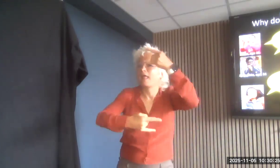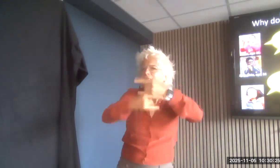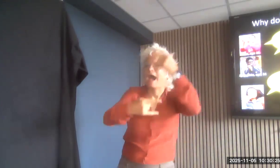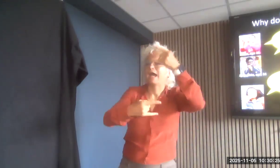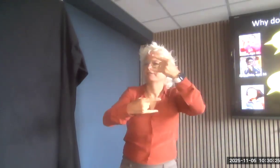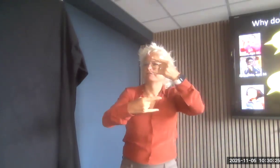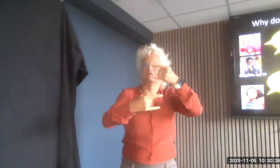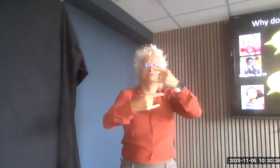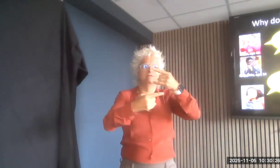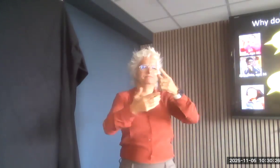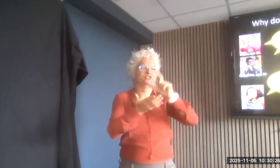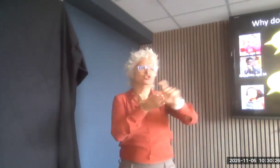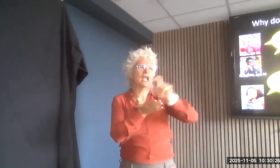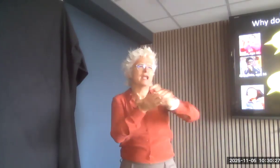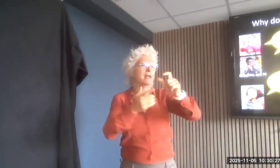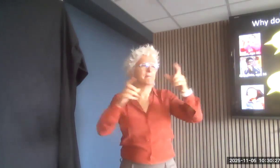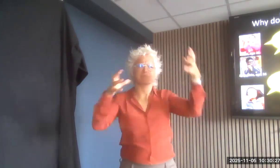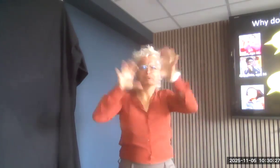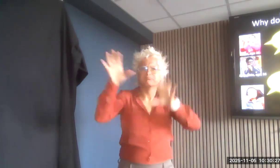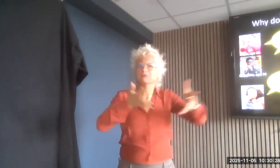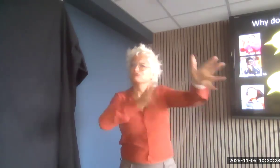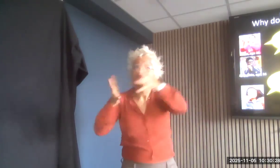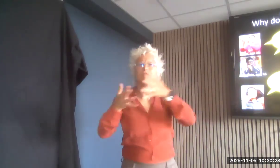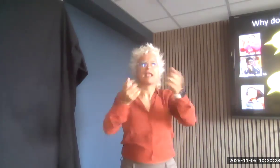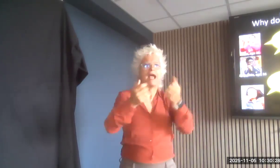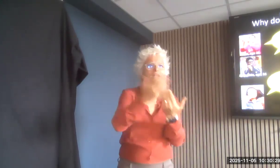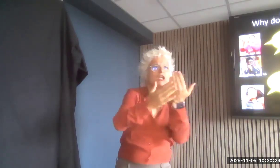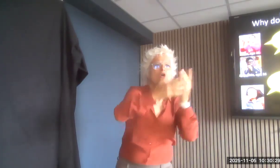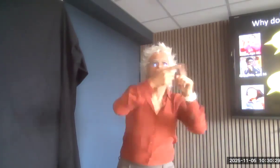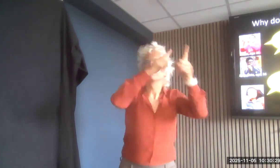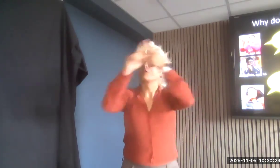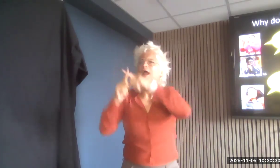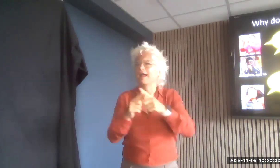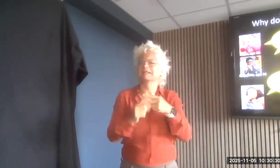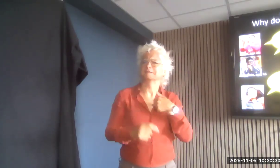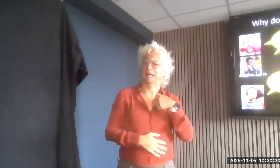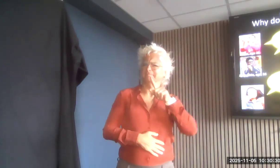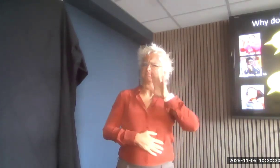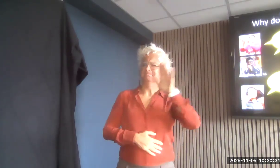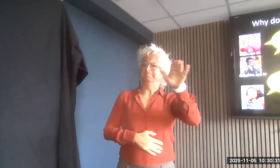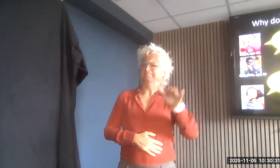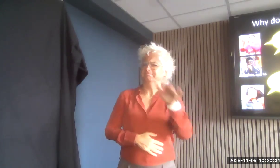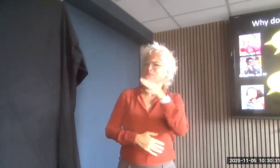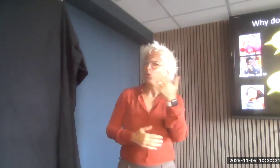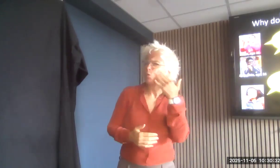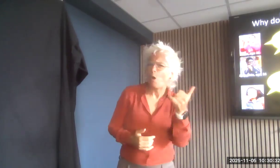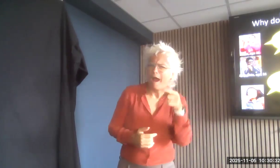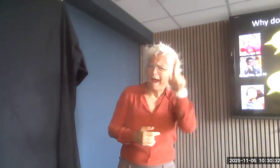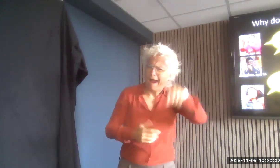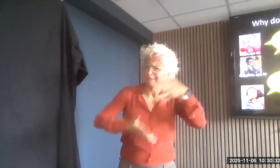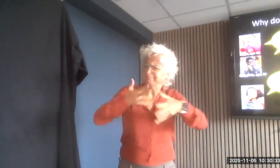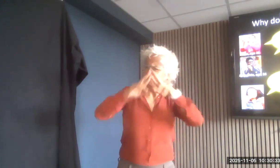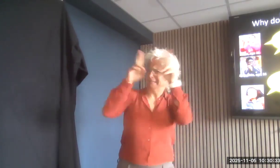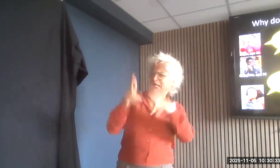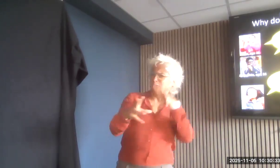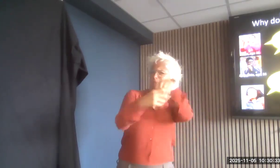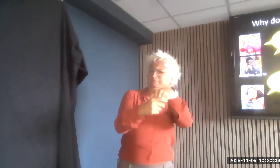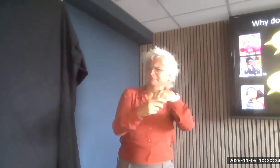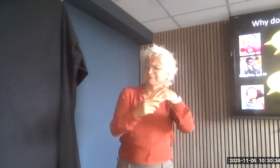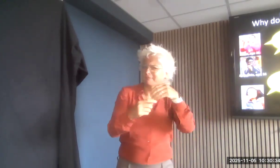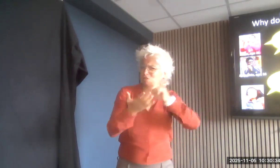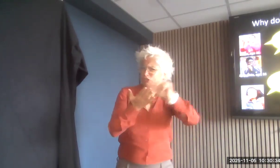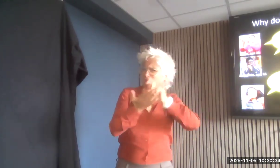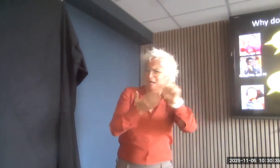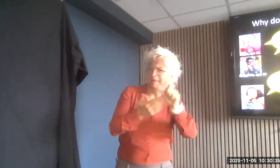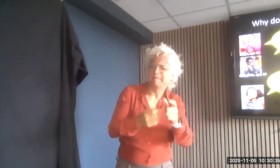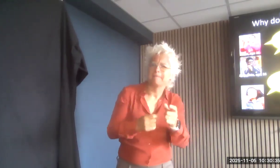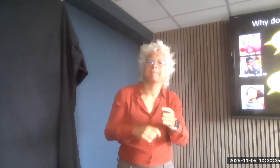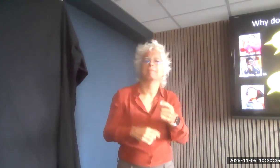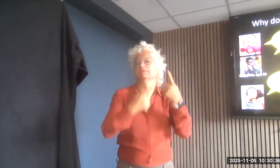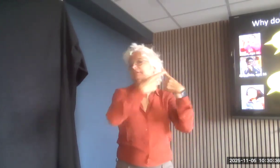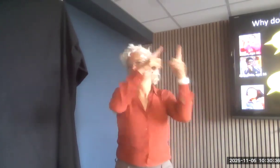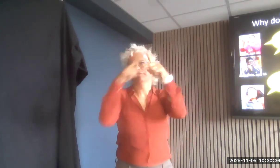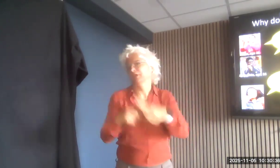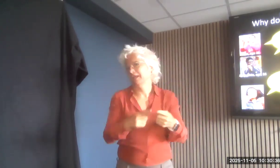And lots of people don't necessarily create videos, but they often access live chats, live spaces, so it's not just pre-recorded videos, but also people are watching these communications happening live on Instagram.